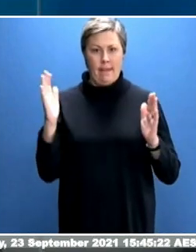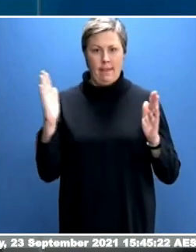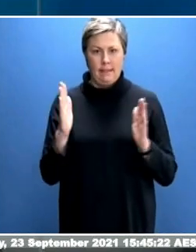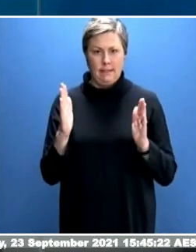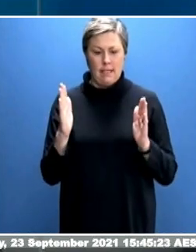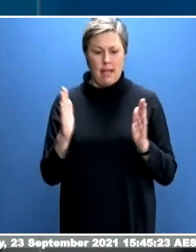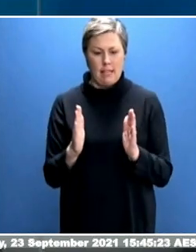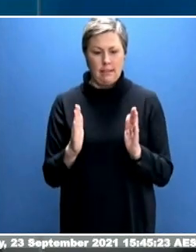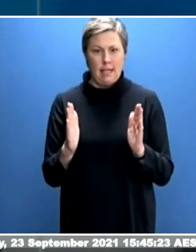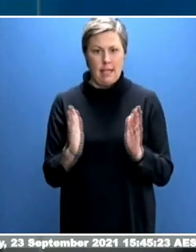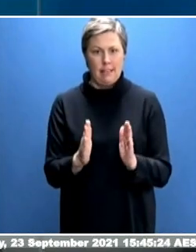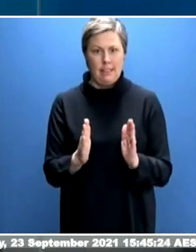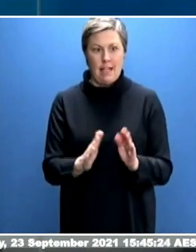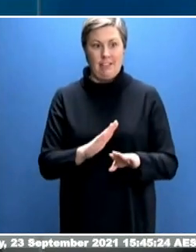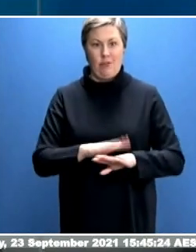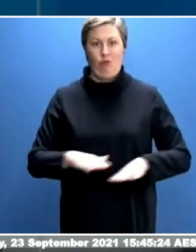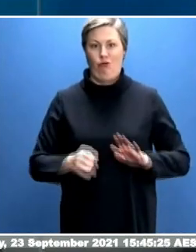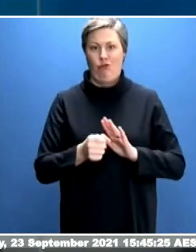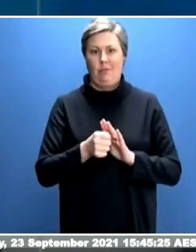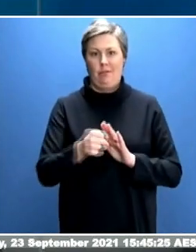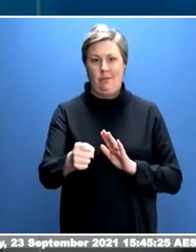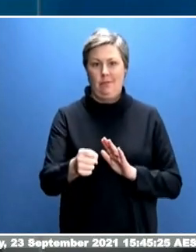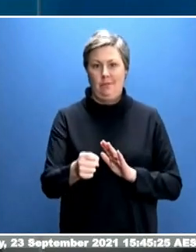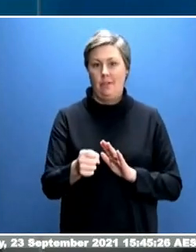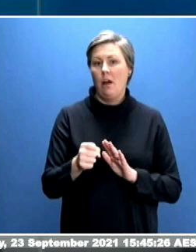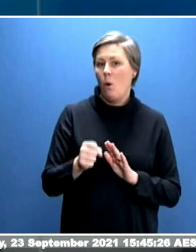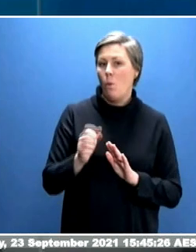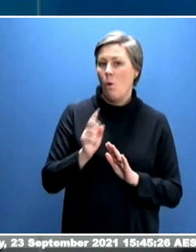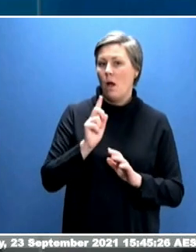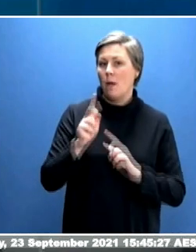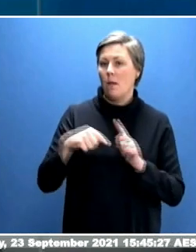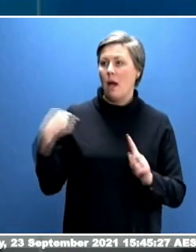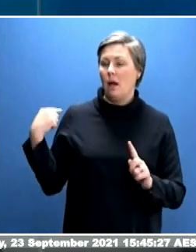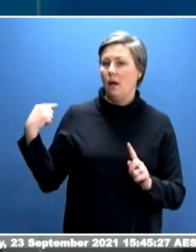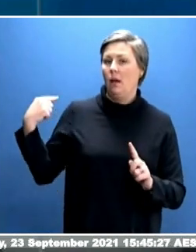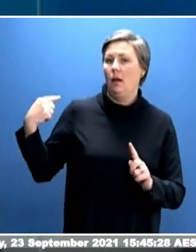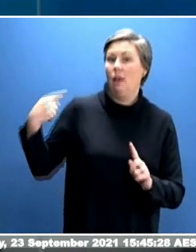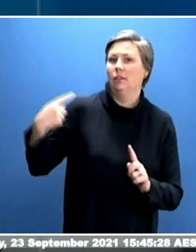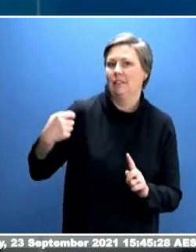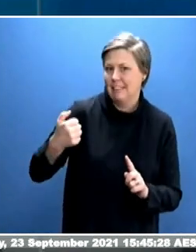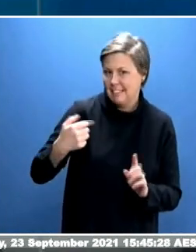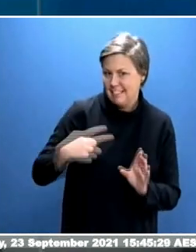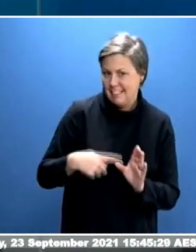What about the last six years in a row? I've only been doing the reform for four years, Commissioner.